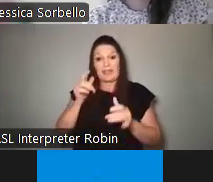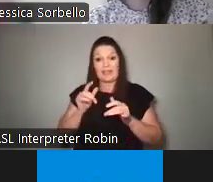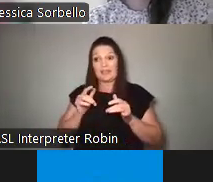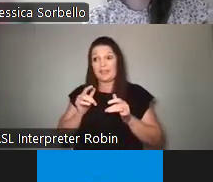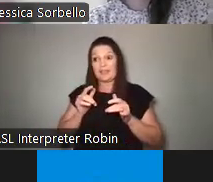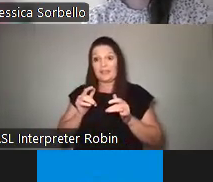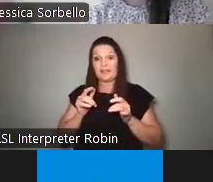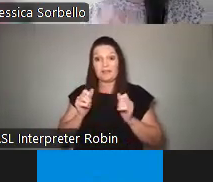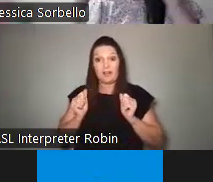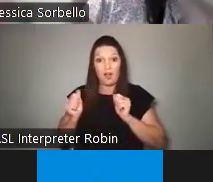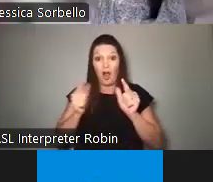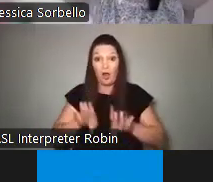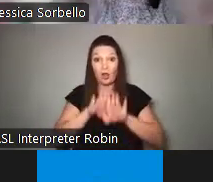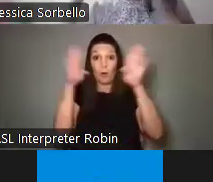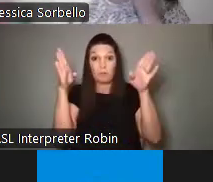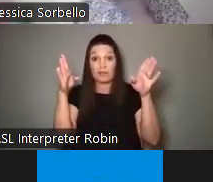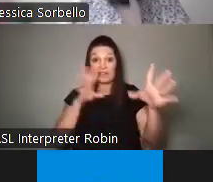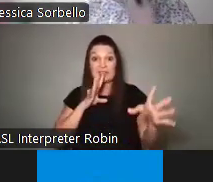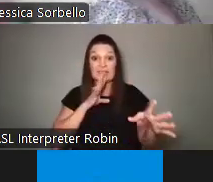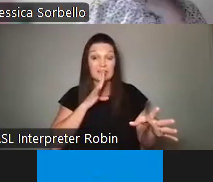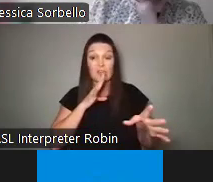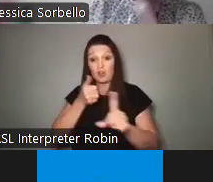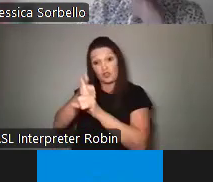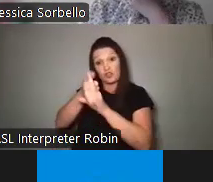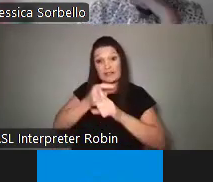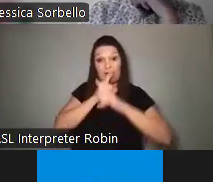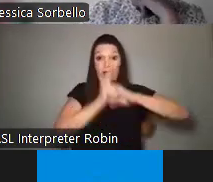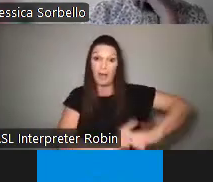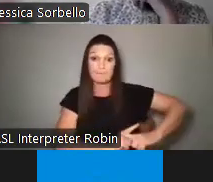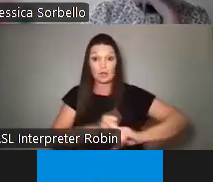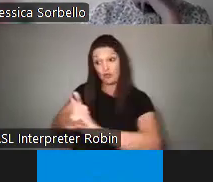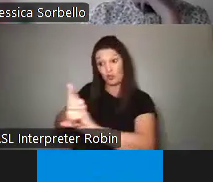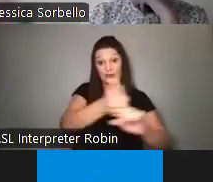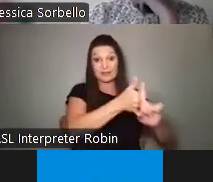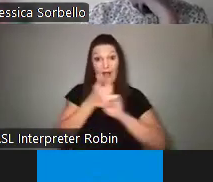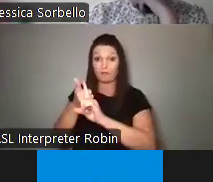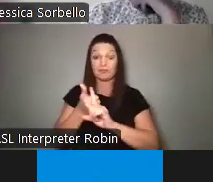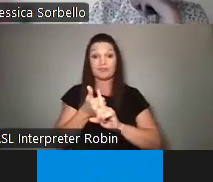yourself I think we are all grown ups here. »JESSICA SORBELLO: Thank you.